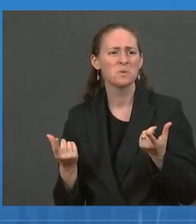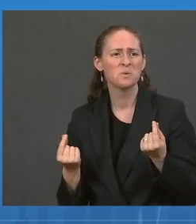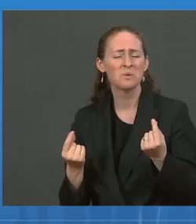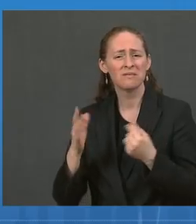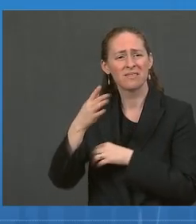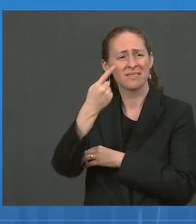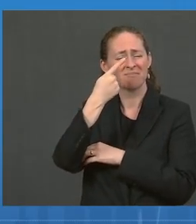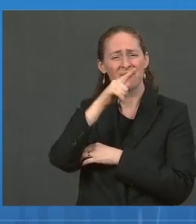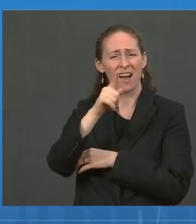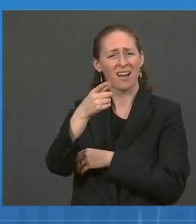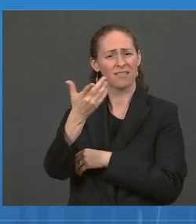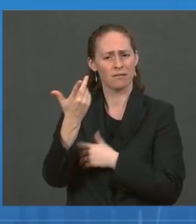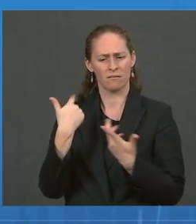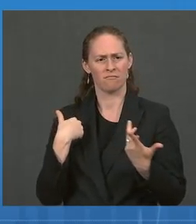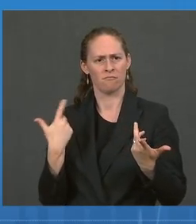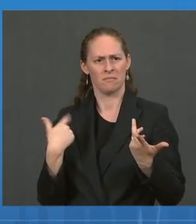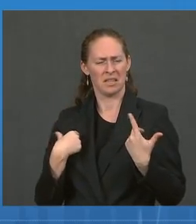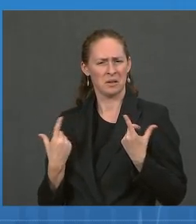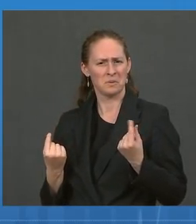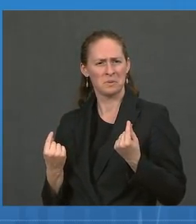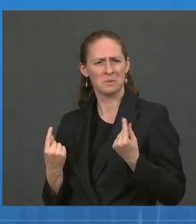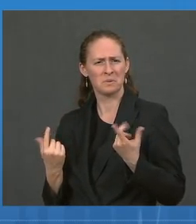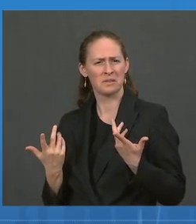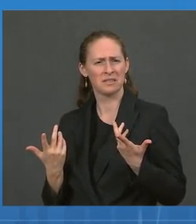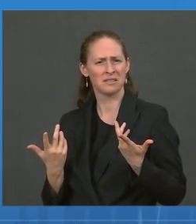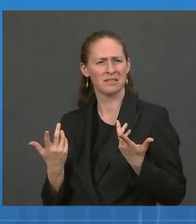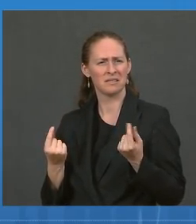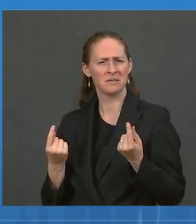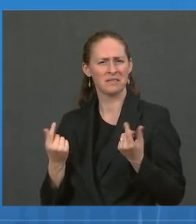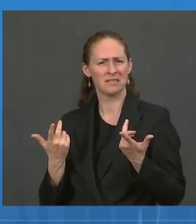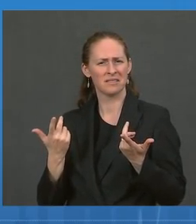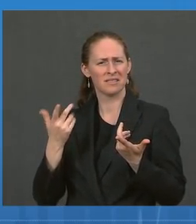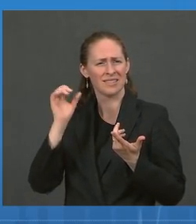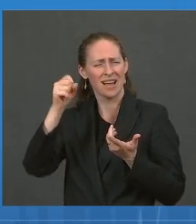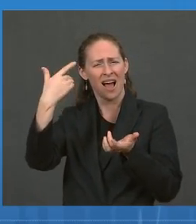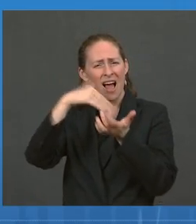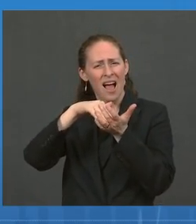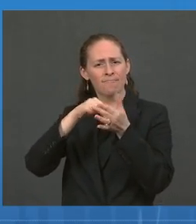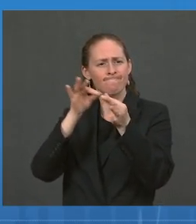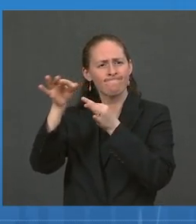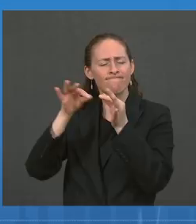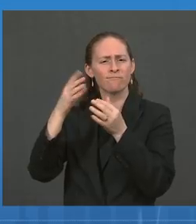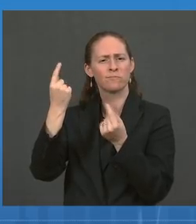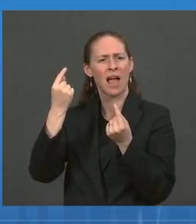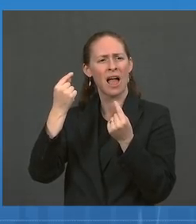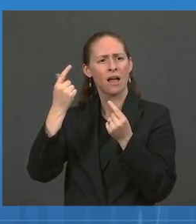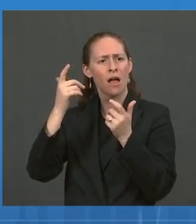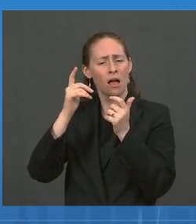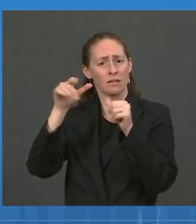what the science behind the use of masks is to --